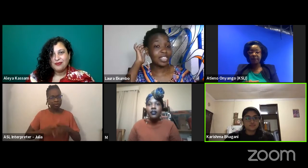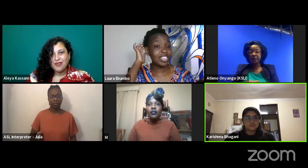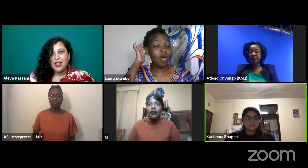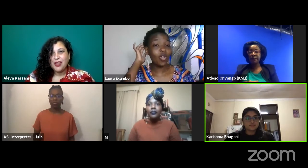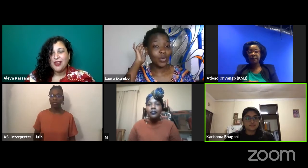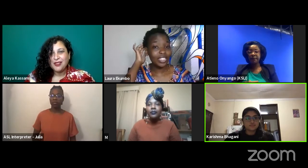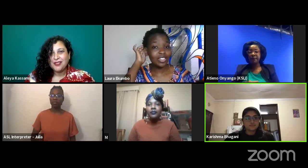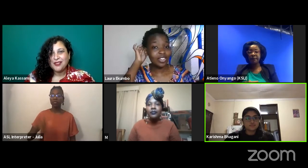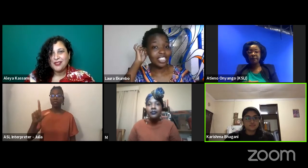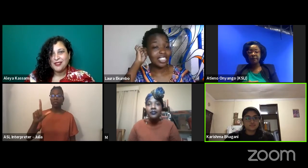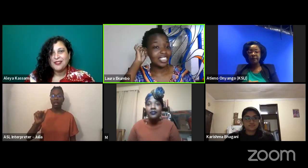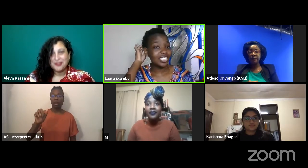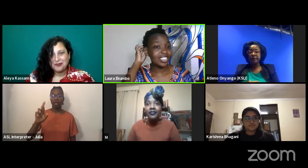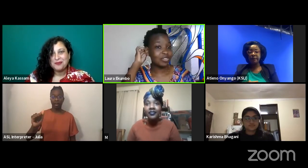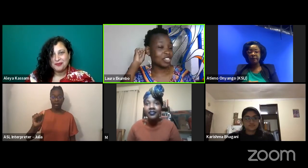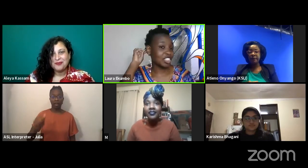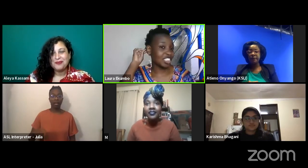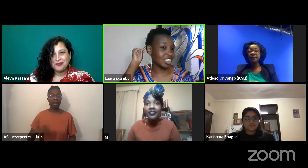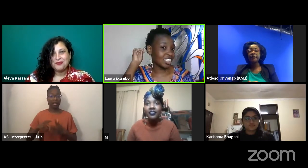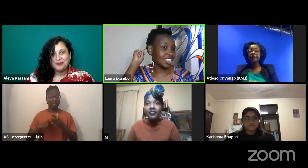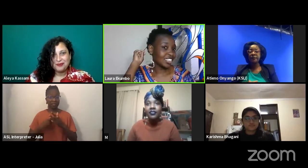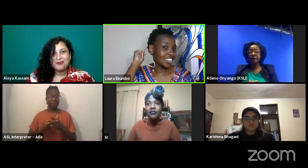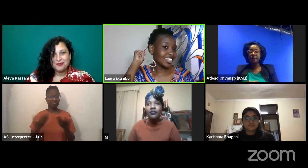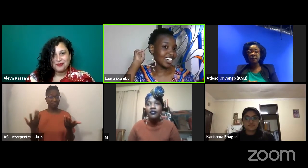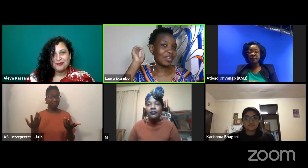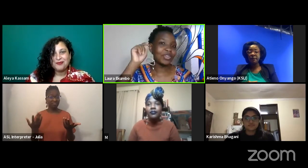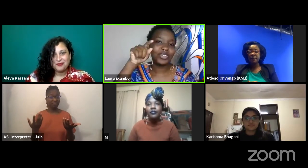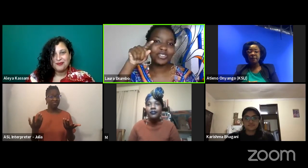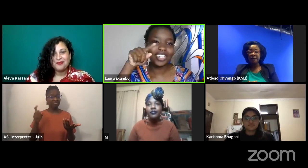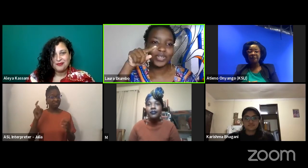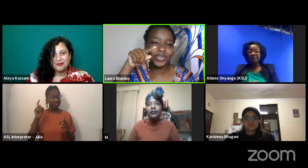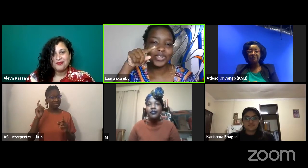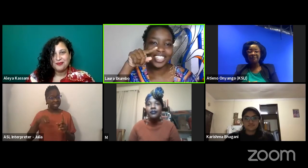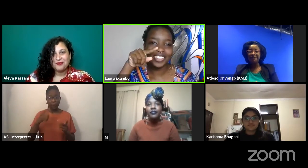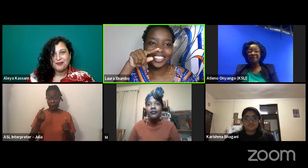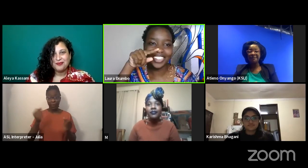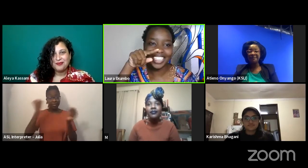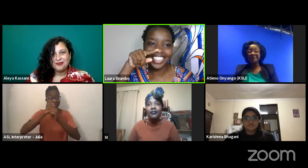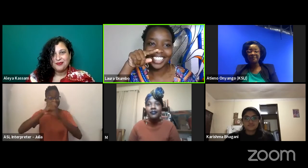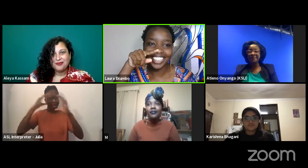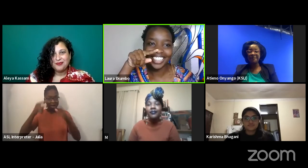I mean the beginning is always consistently visioning. I wonder if Aleya was going to say ululating.